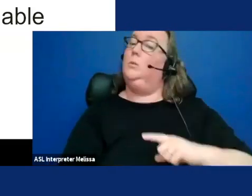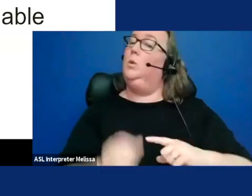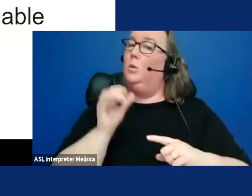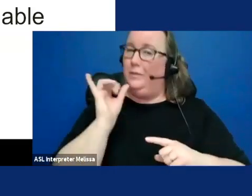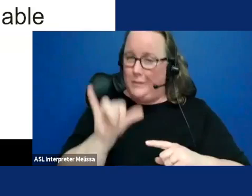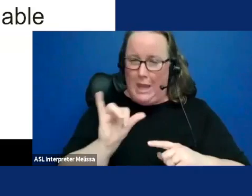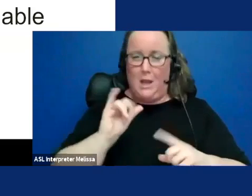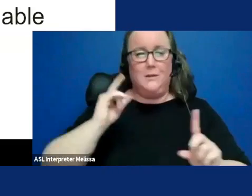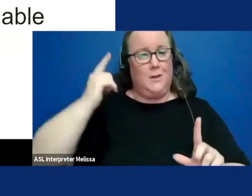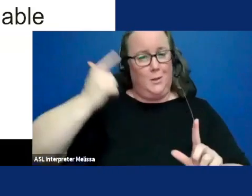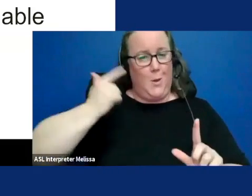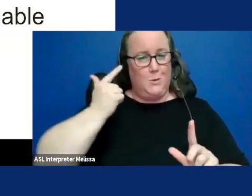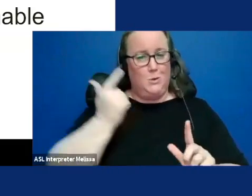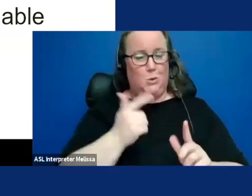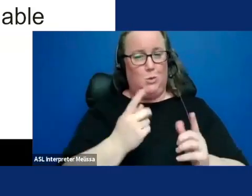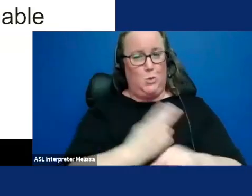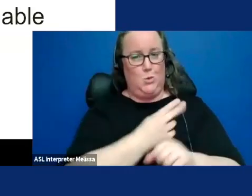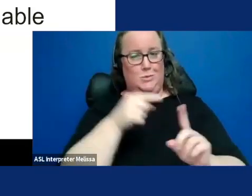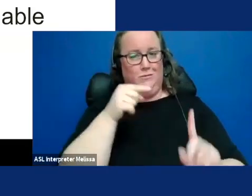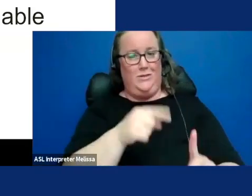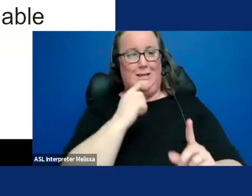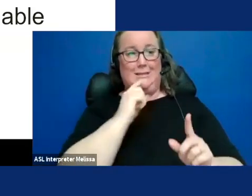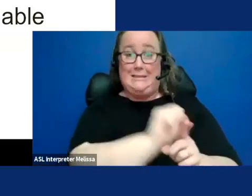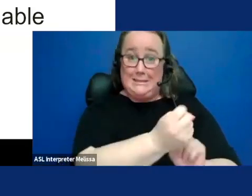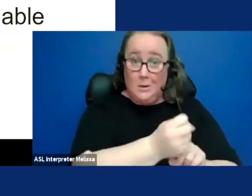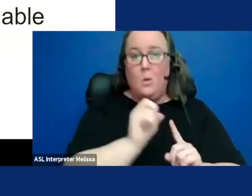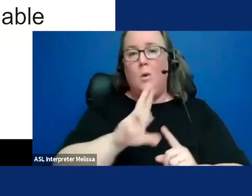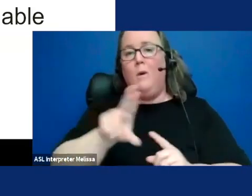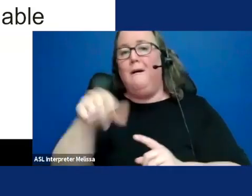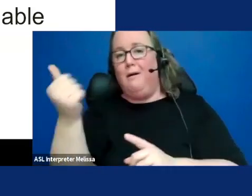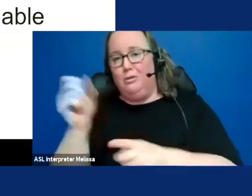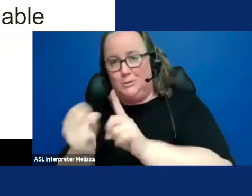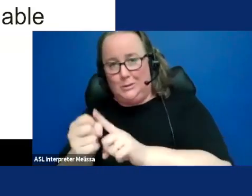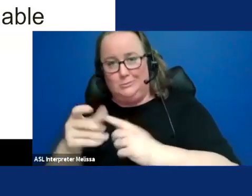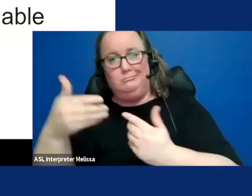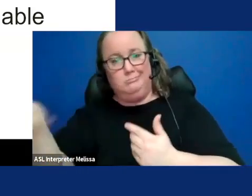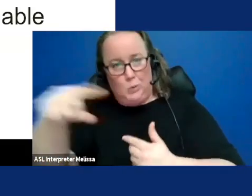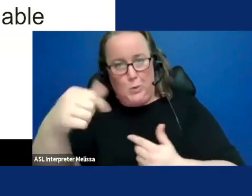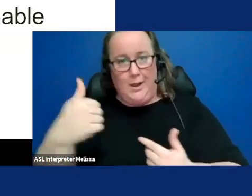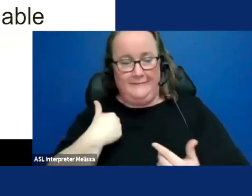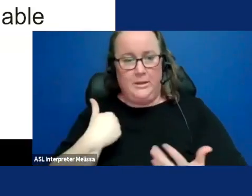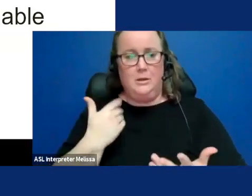similar cases in your jurisdiction to say that the requirement isn't for the person to fully agree with